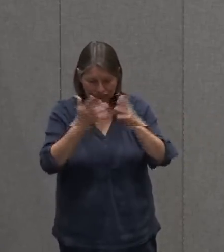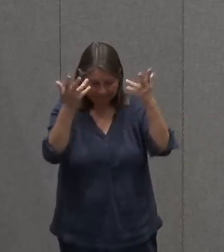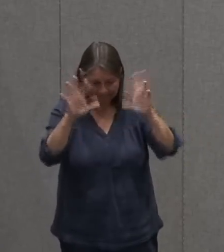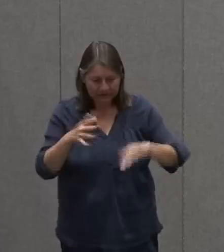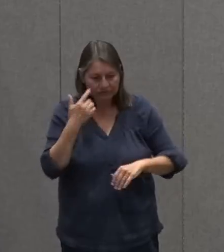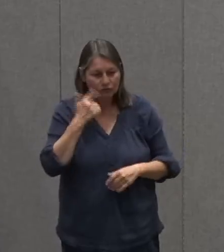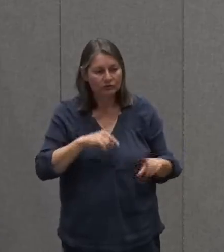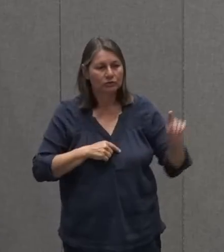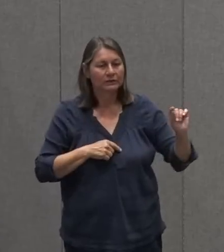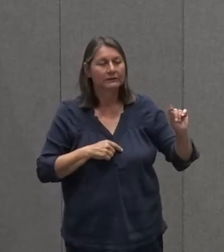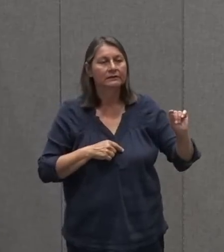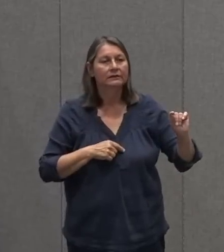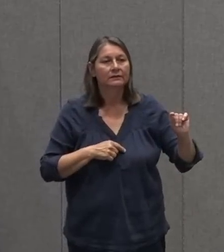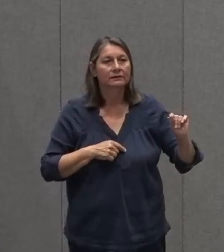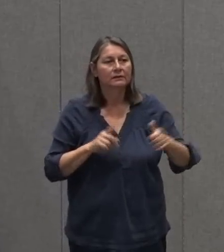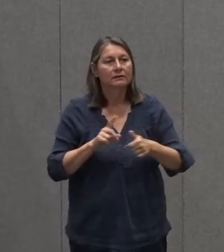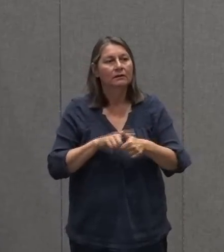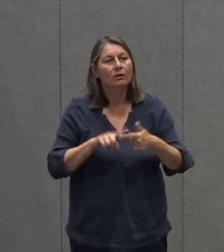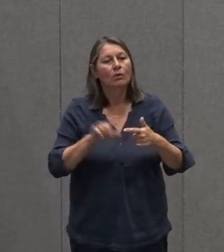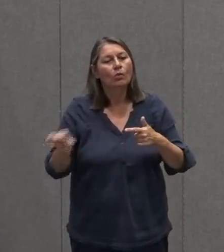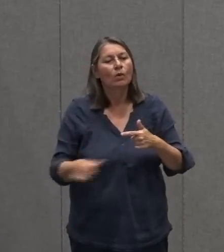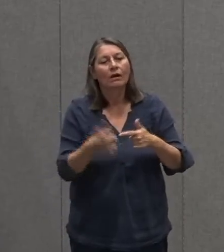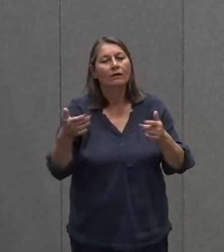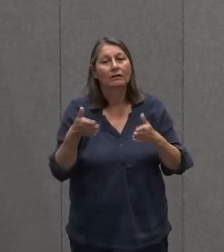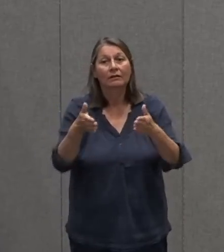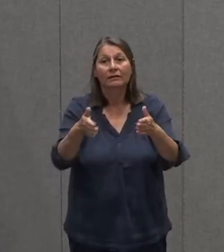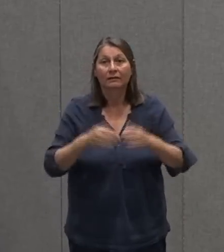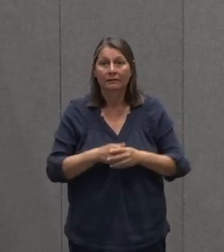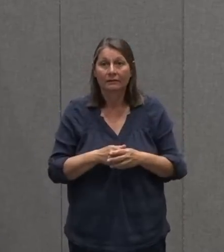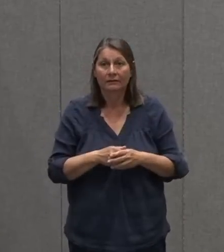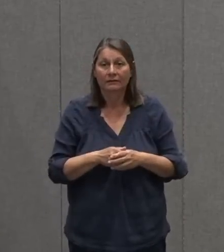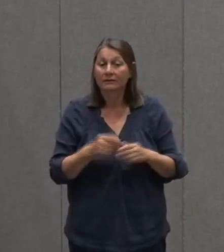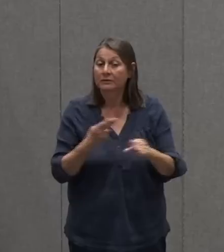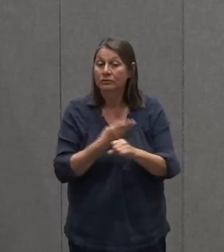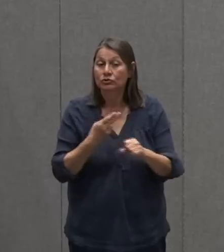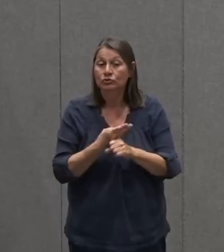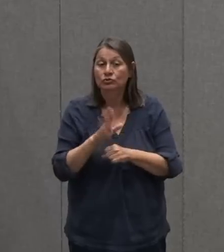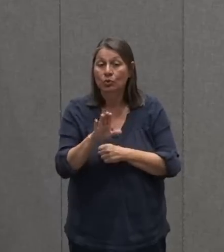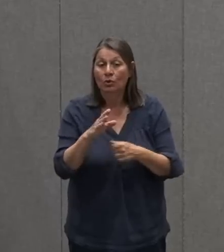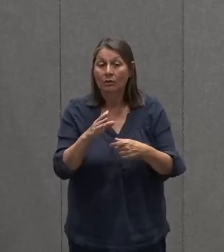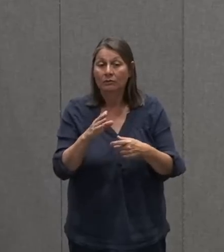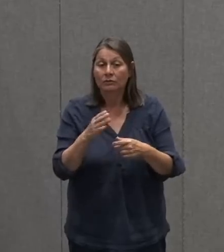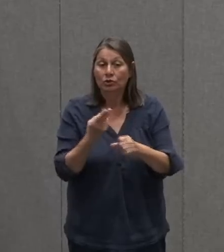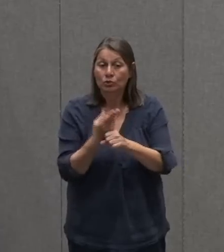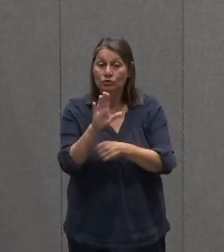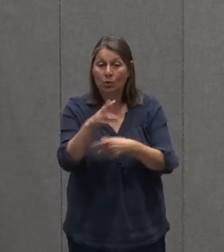What else could I have done? Did you use a multiplication chart? Did you take that chart out and go up 20?